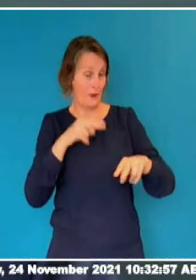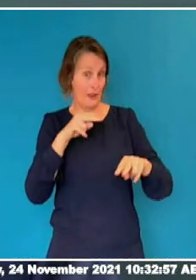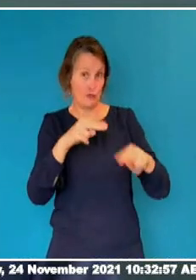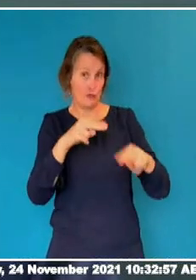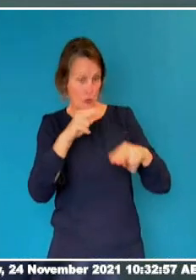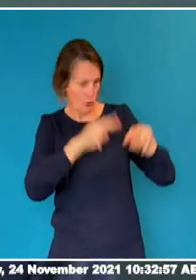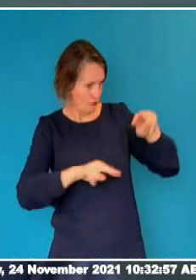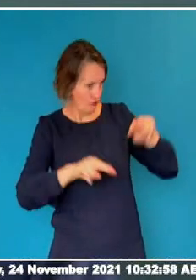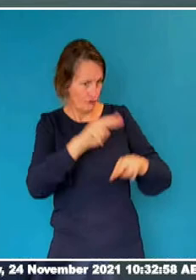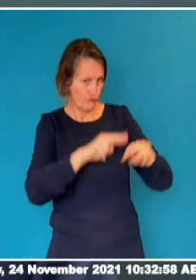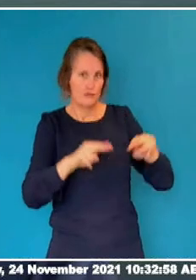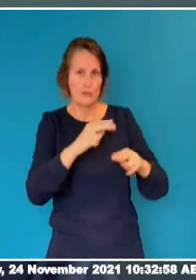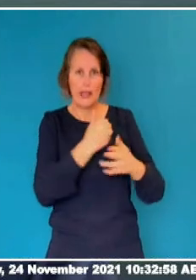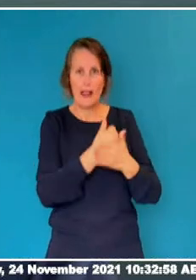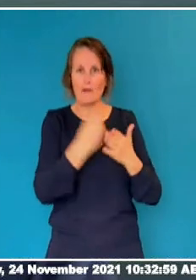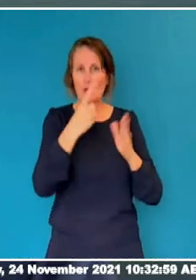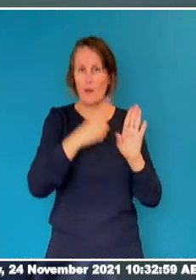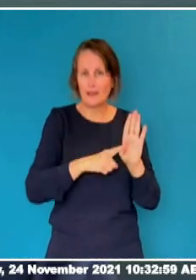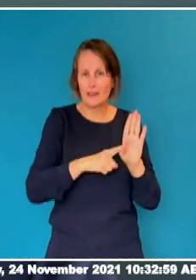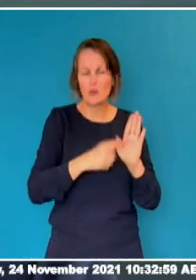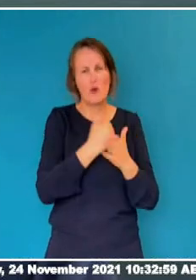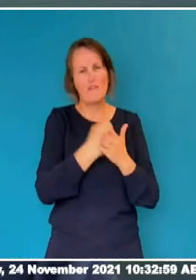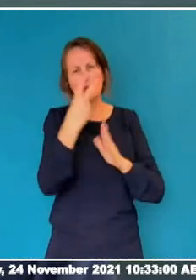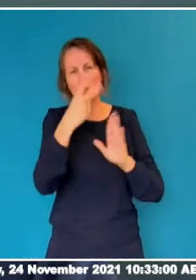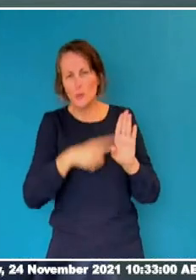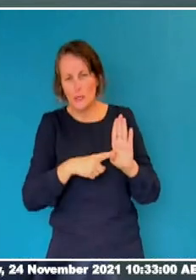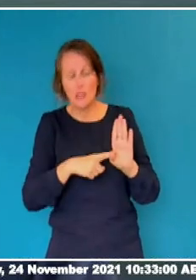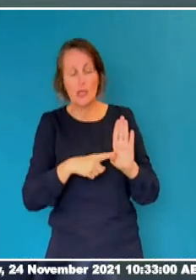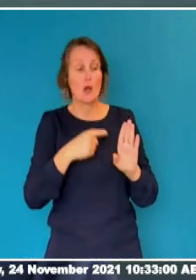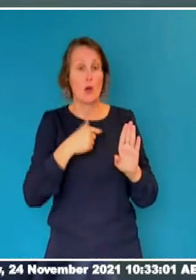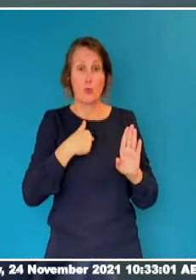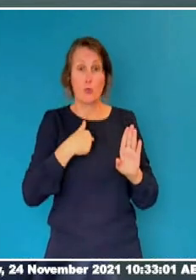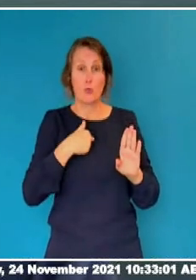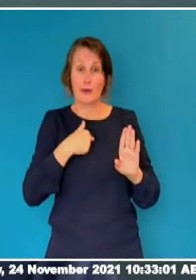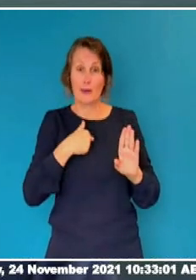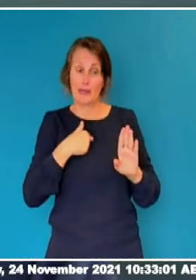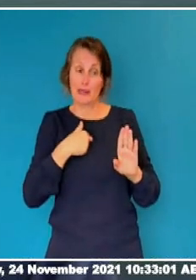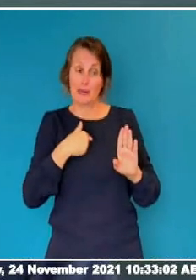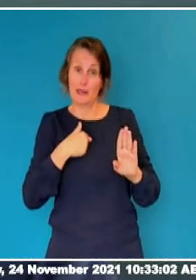of the measures that we, you know, look to, both during the tenure of their long